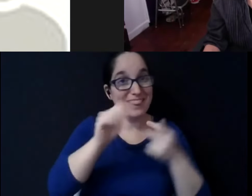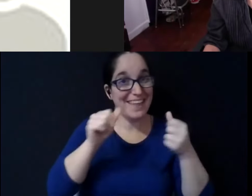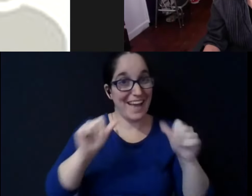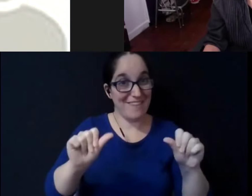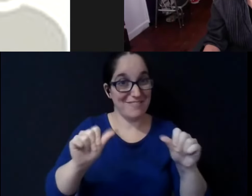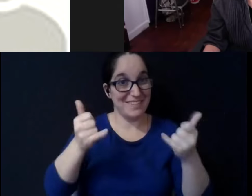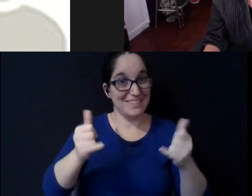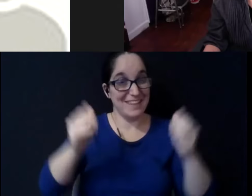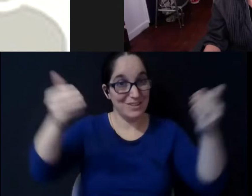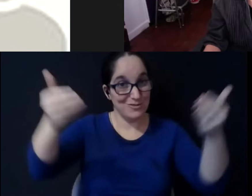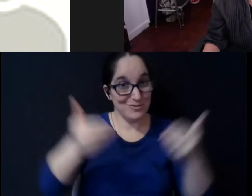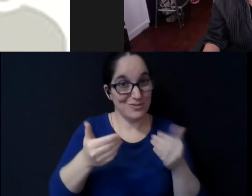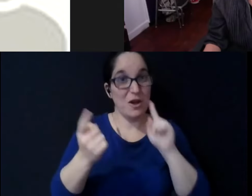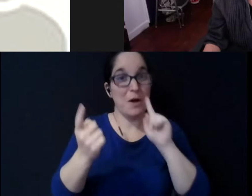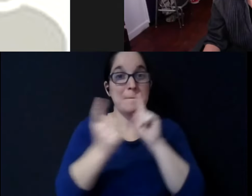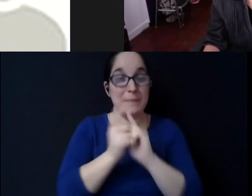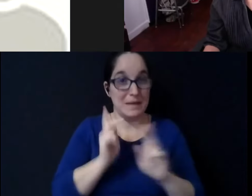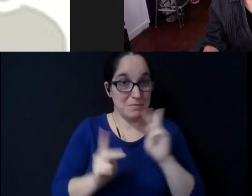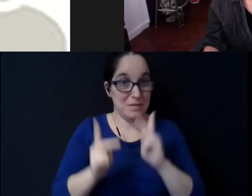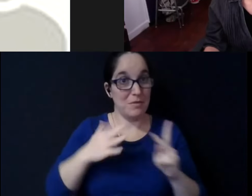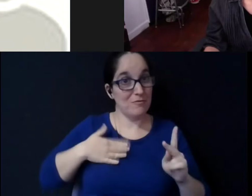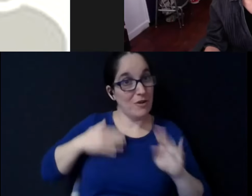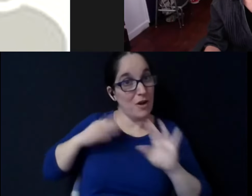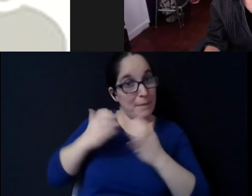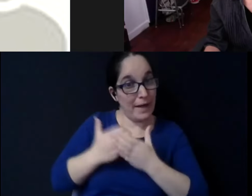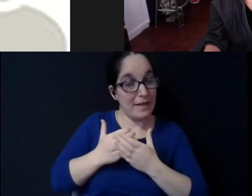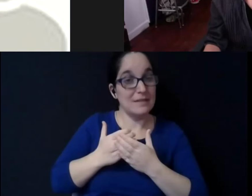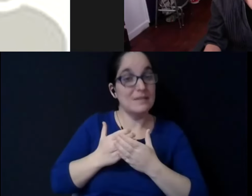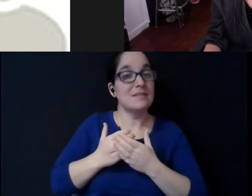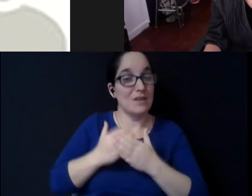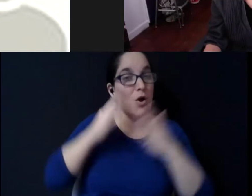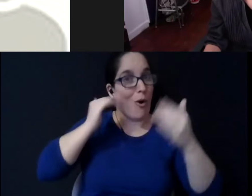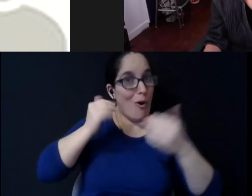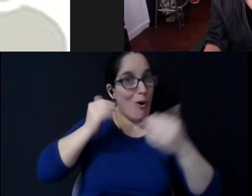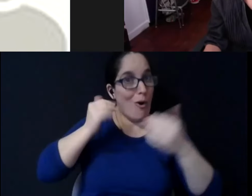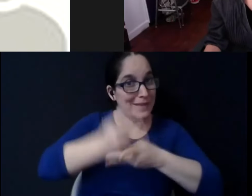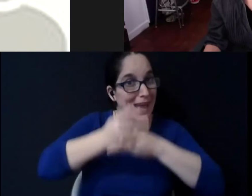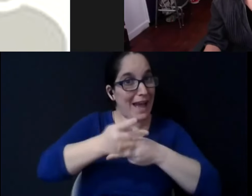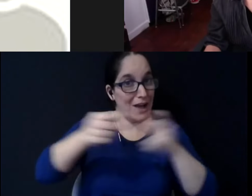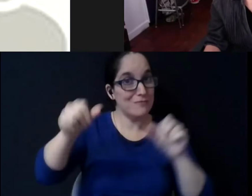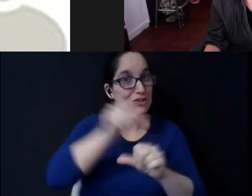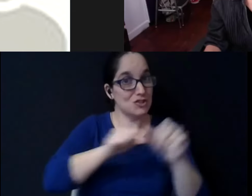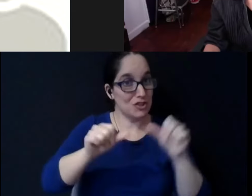the members from our class. I hope the care for each other can be felt in their voices